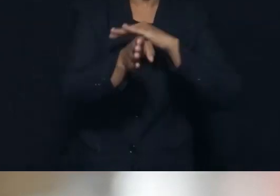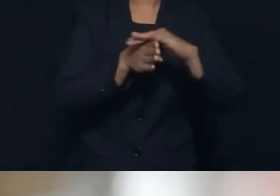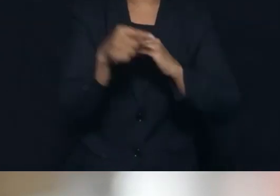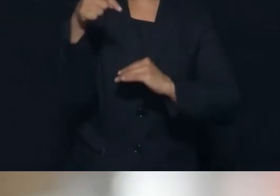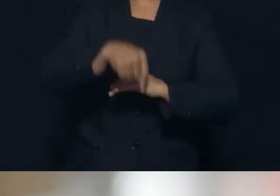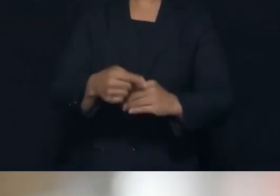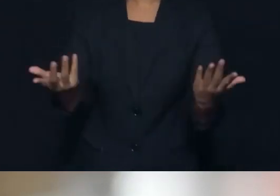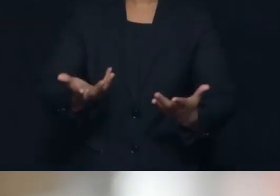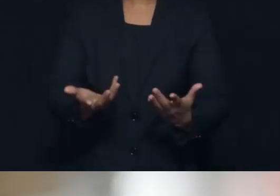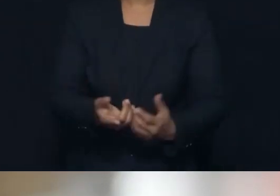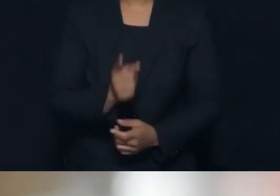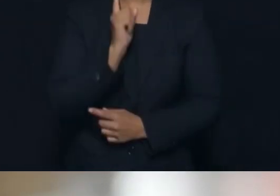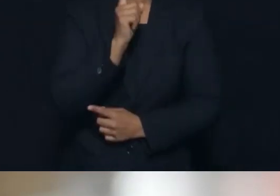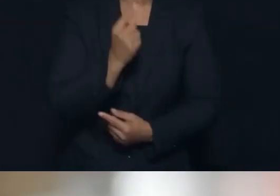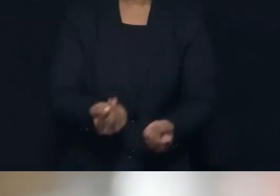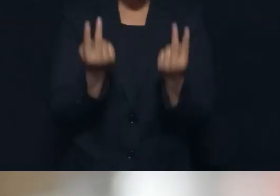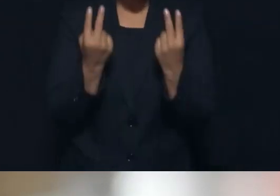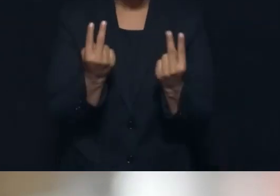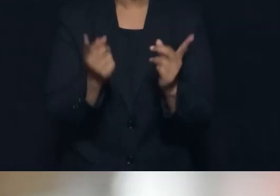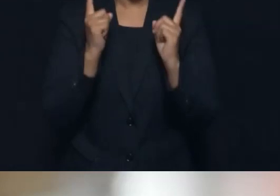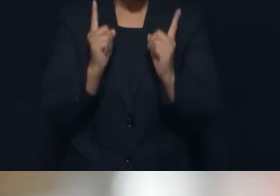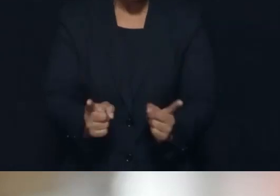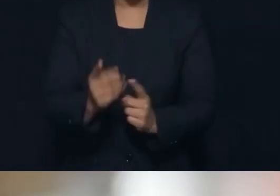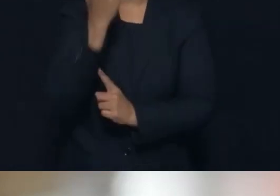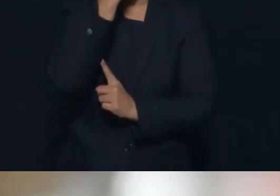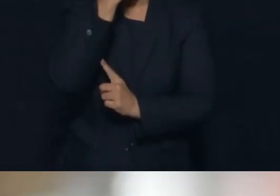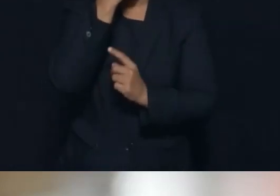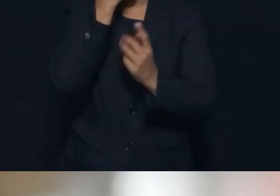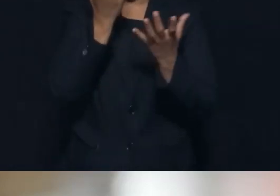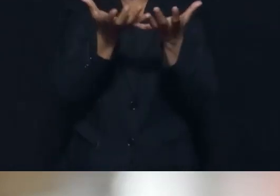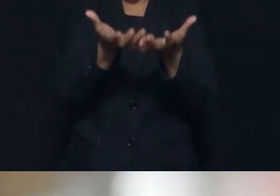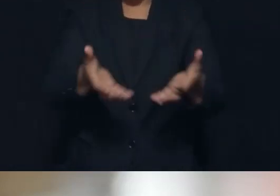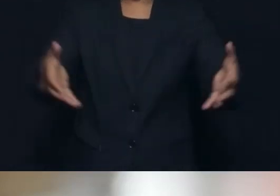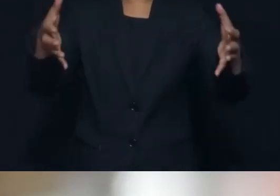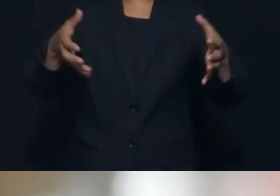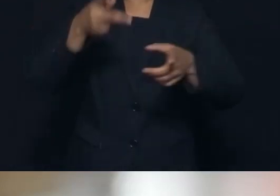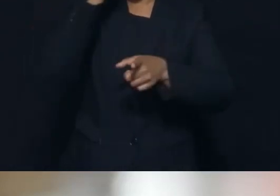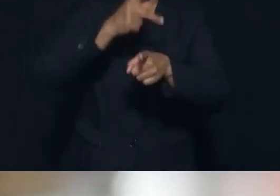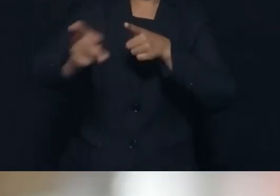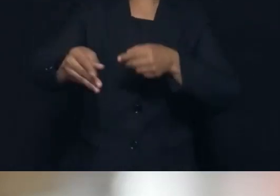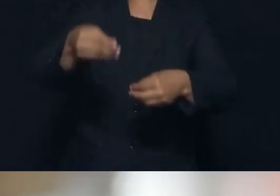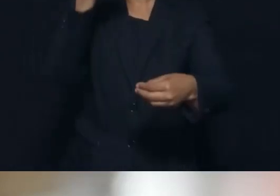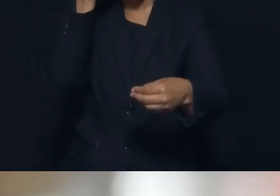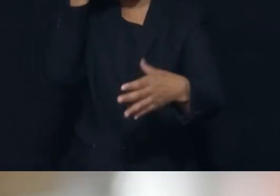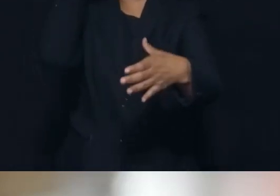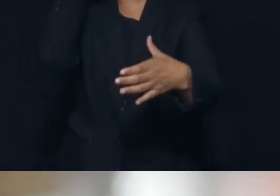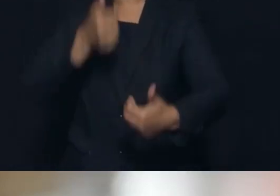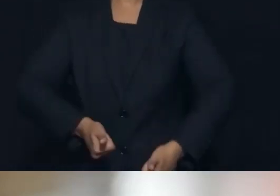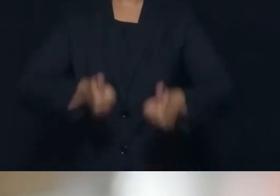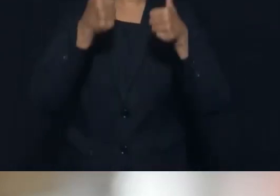and is a member. You can participate. That is in the meetings.